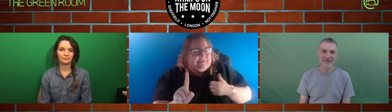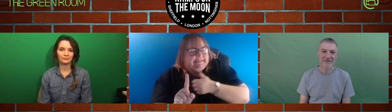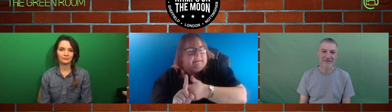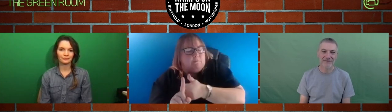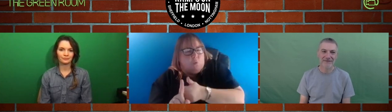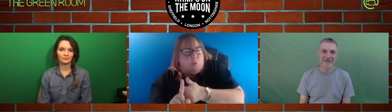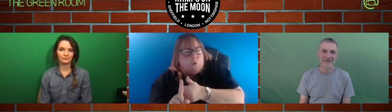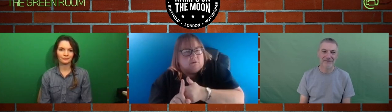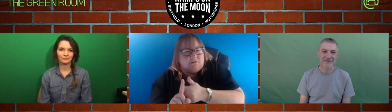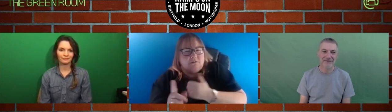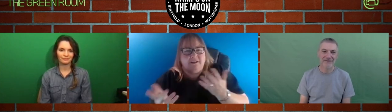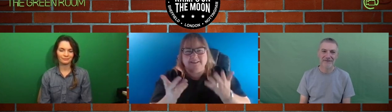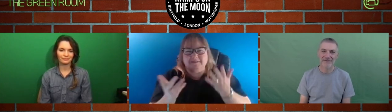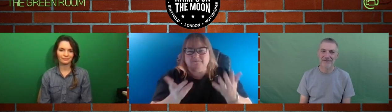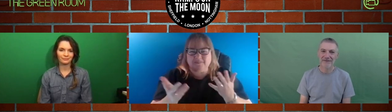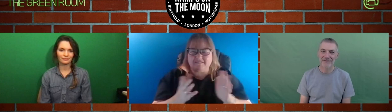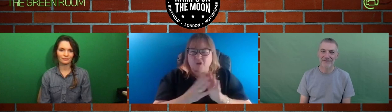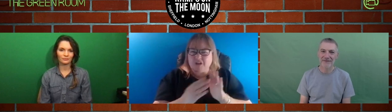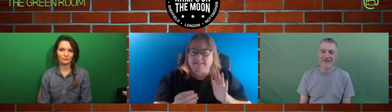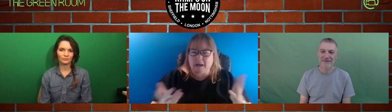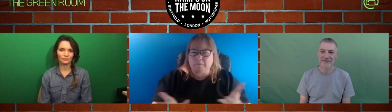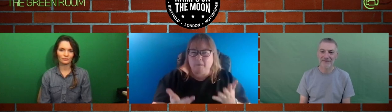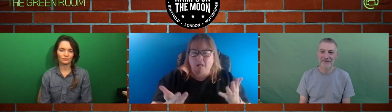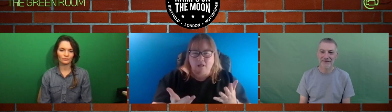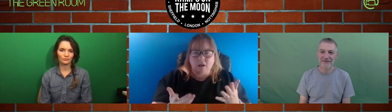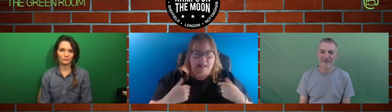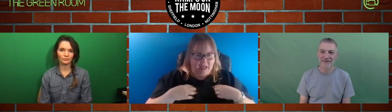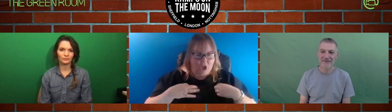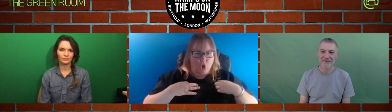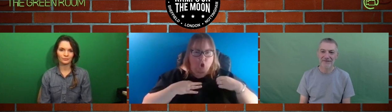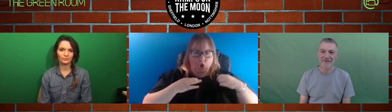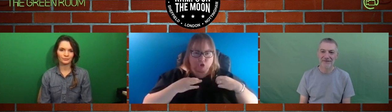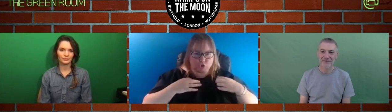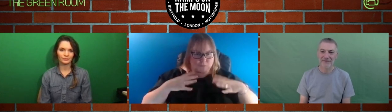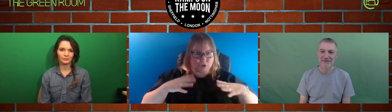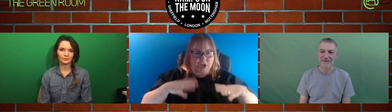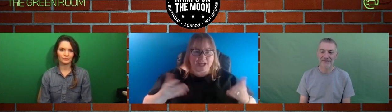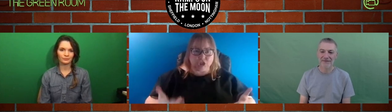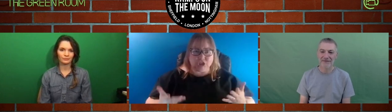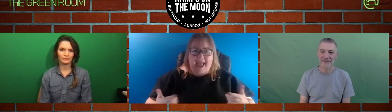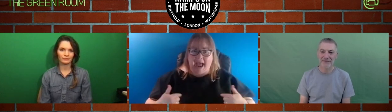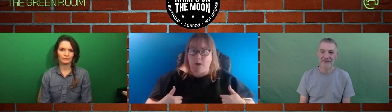is it my costume change right now because there's nothing worse is there than doing a costume change at